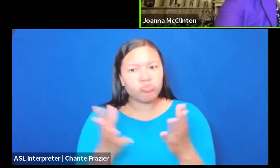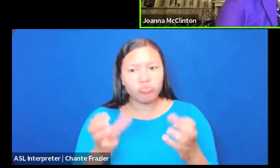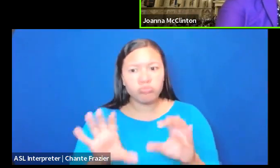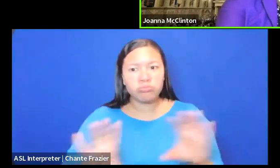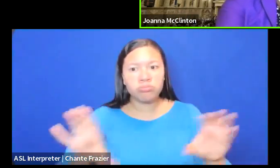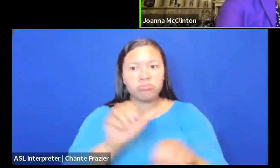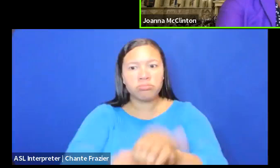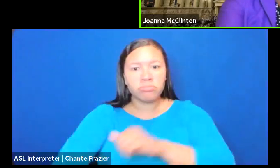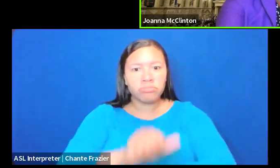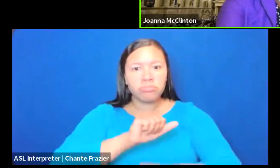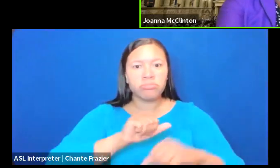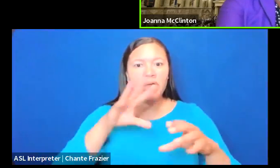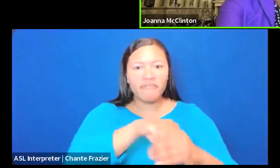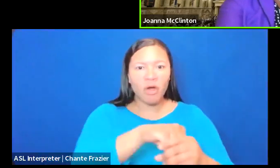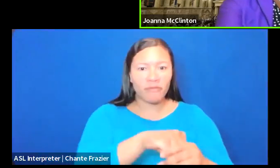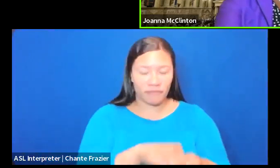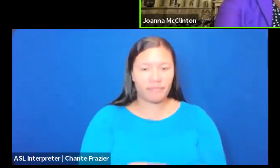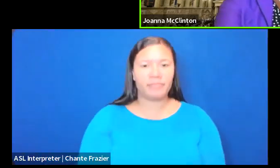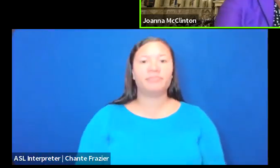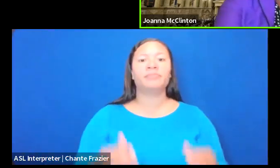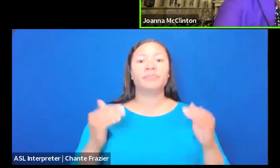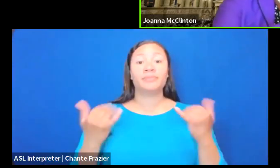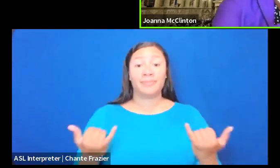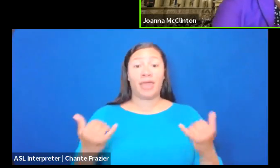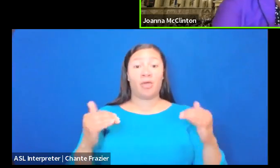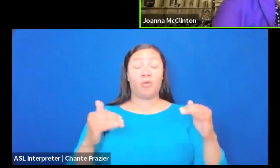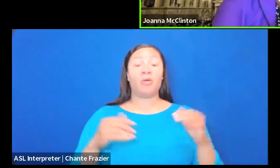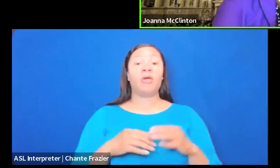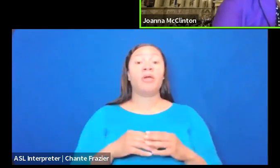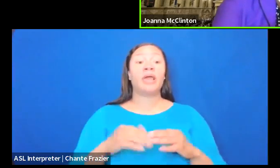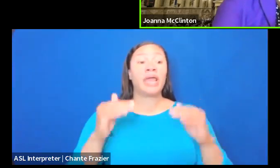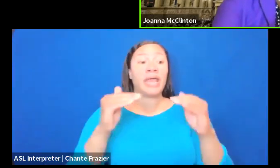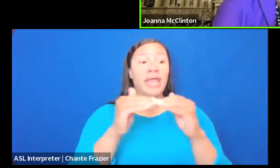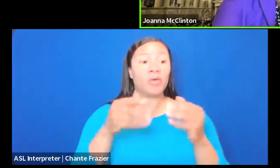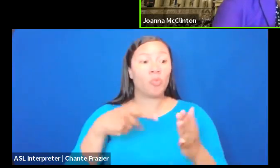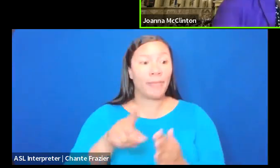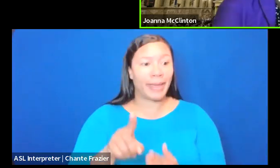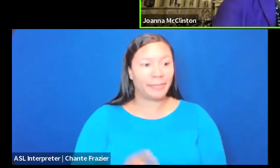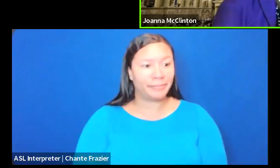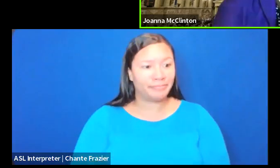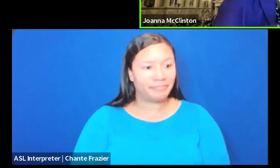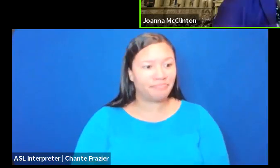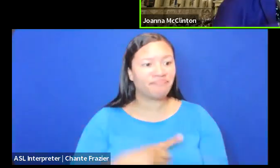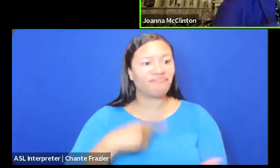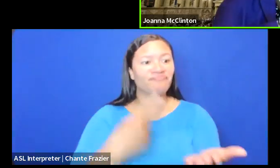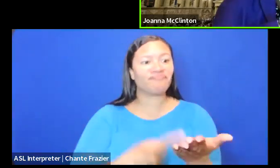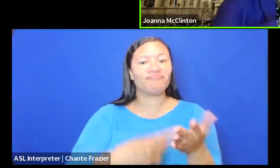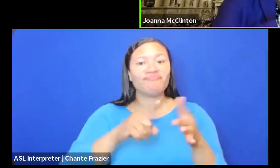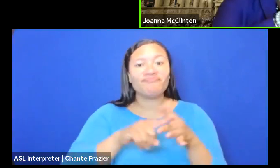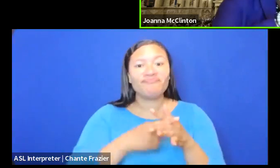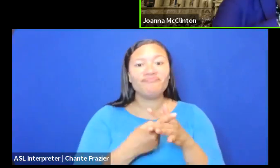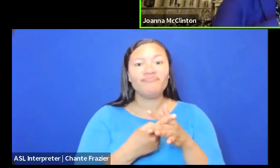represented. There able to ensure that they 're not roadblocks for people who want to get involved and